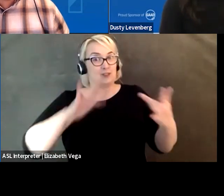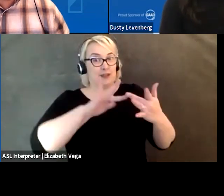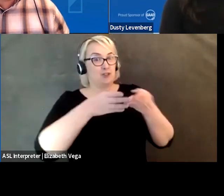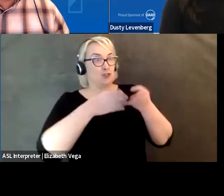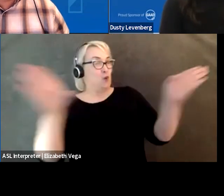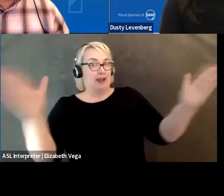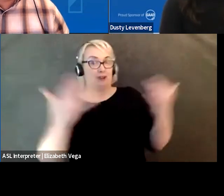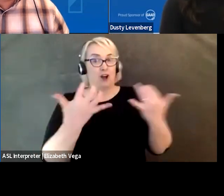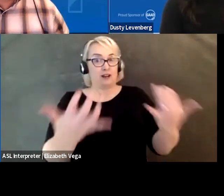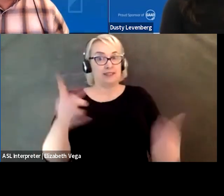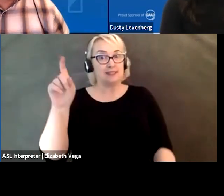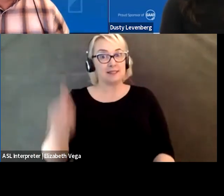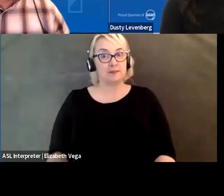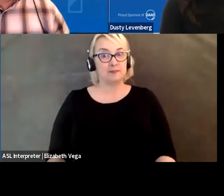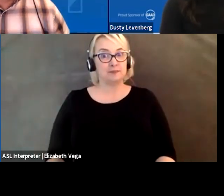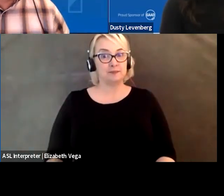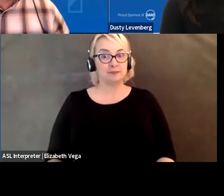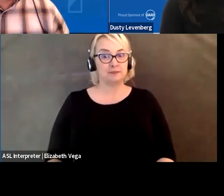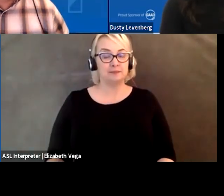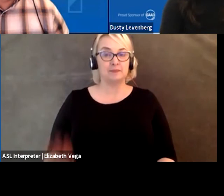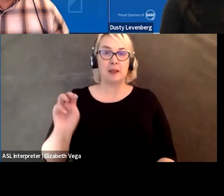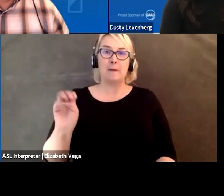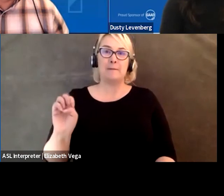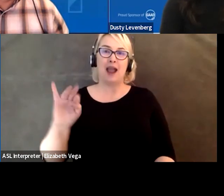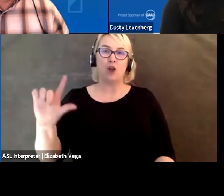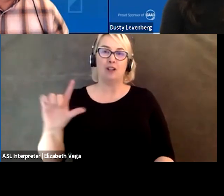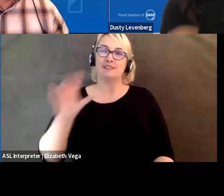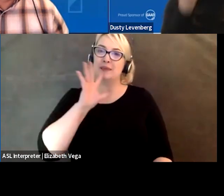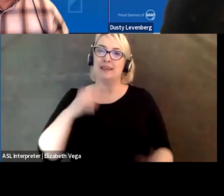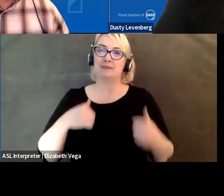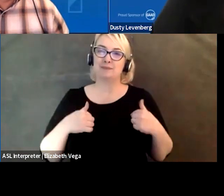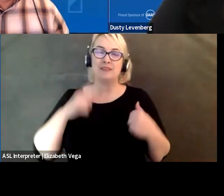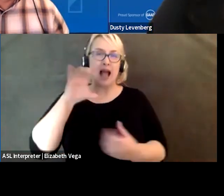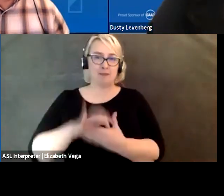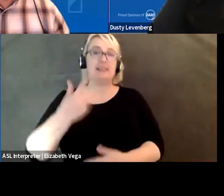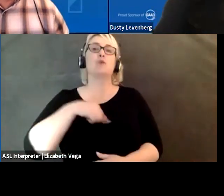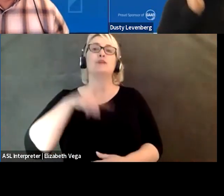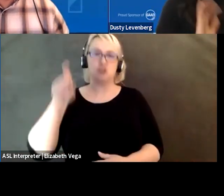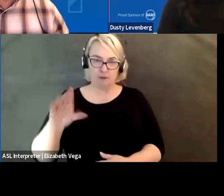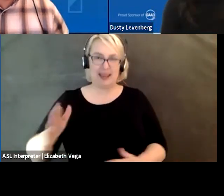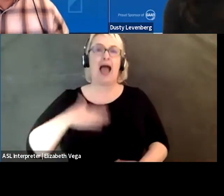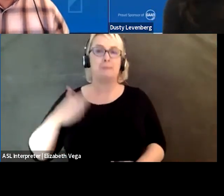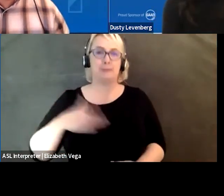Meryl Evans: This is Meryl speaking. I believe we should be happy about the state of accessibility.